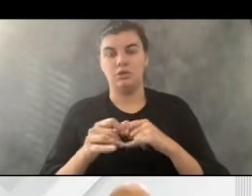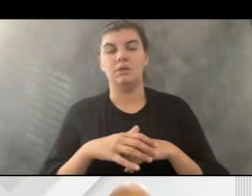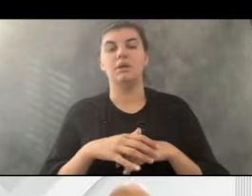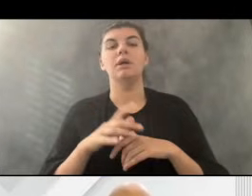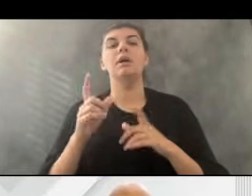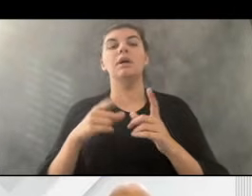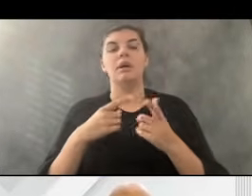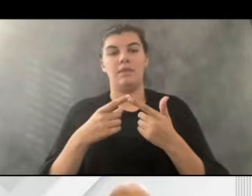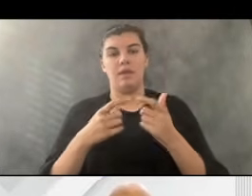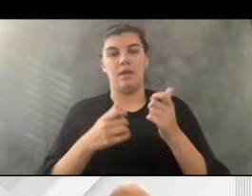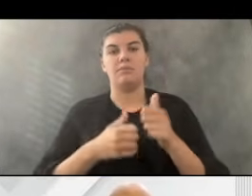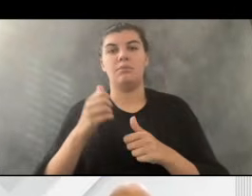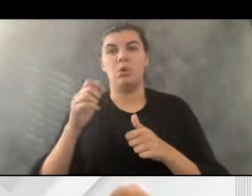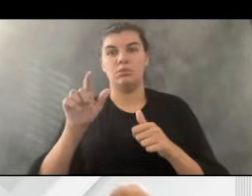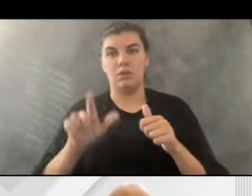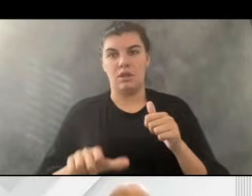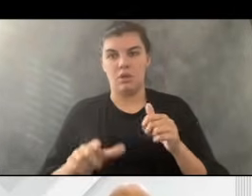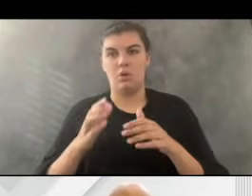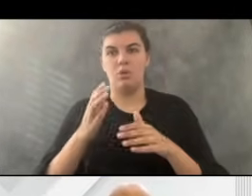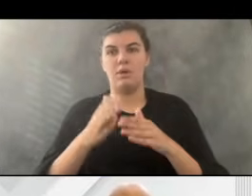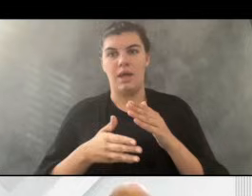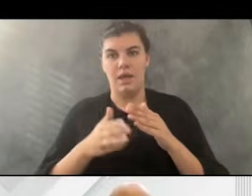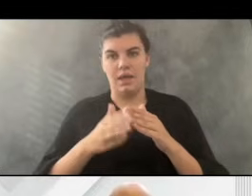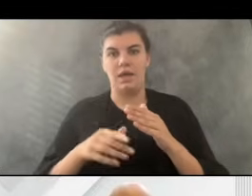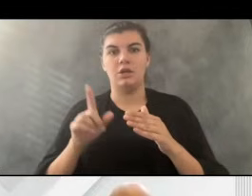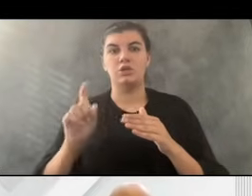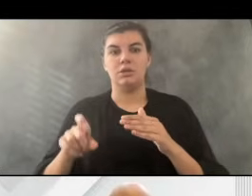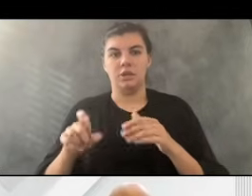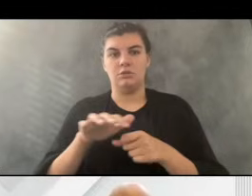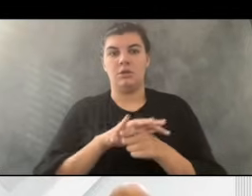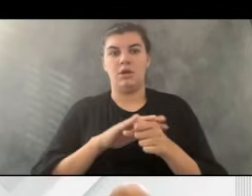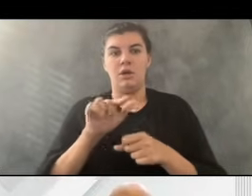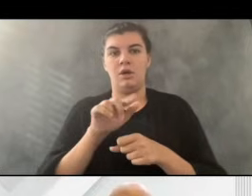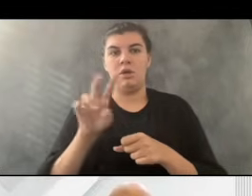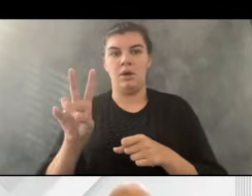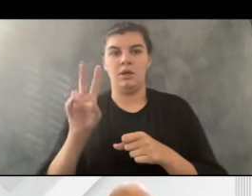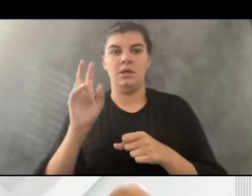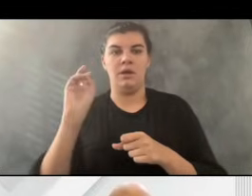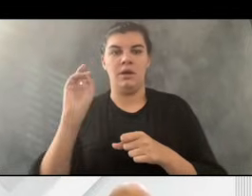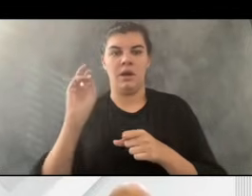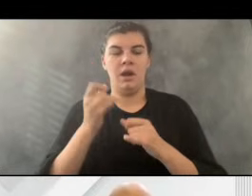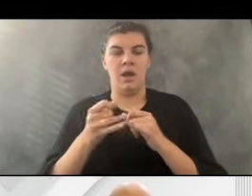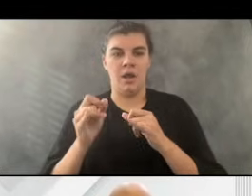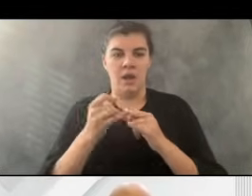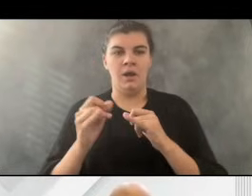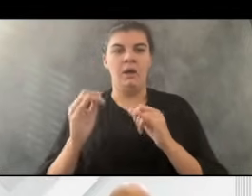lowest edge of the guard or barrier must be located 27 inches maximum above the walking surface.